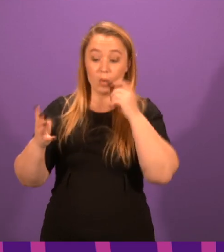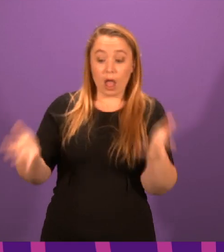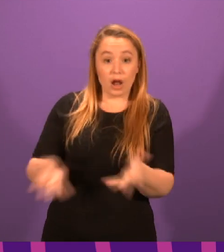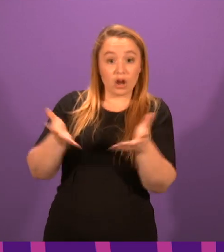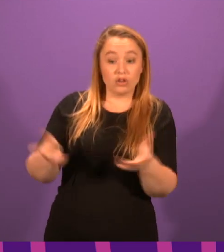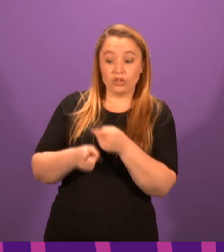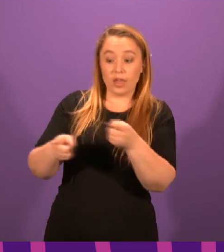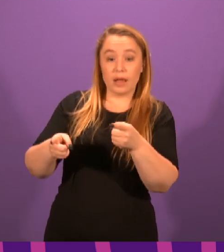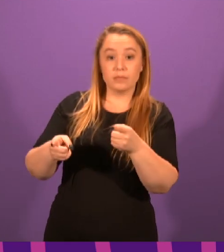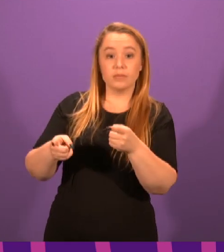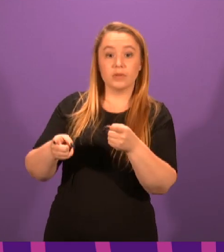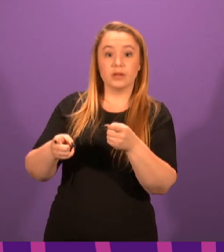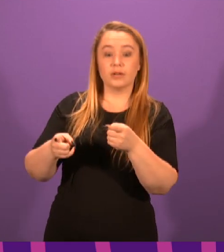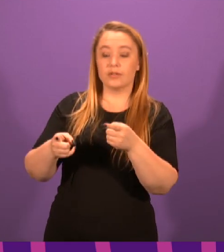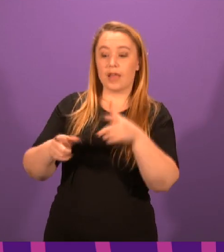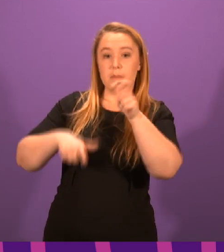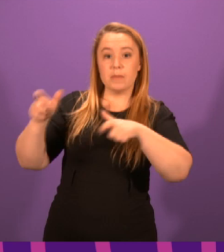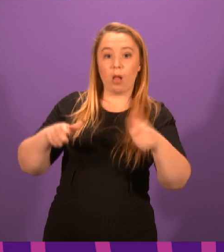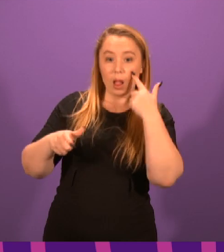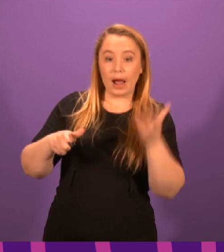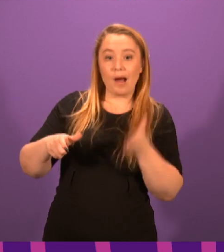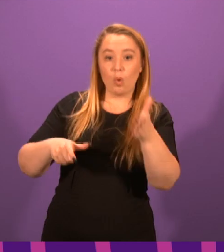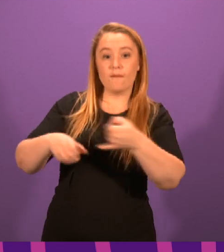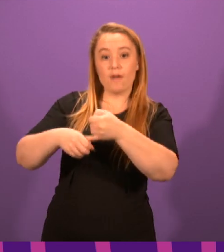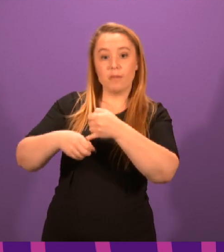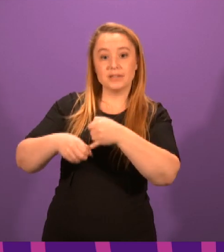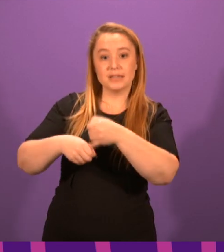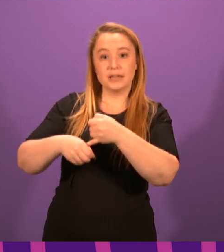greater take-up at community pharmacies, from the point of view not just of the